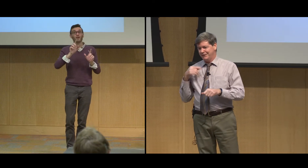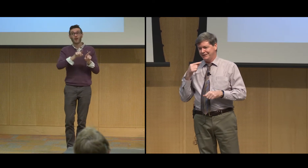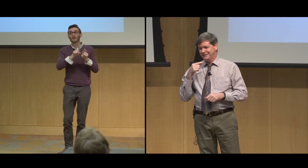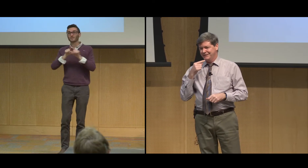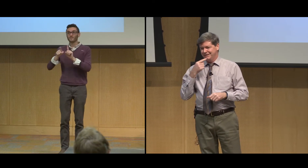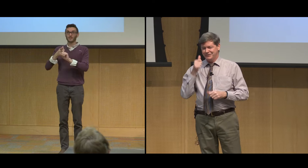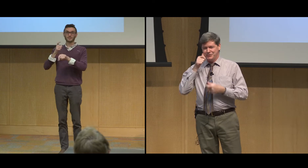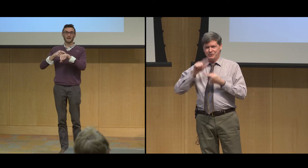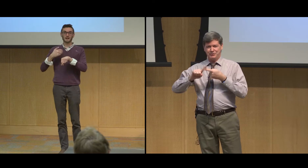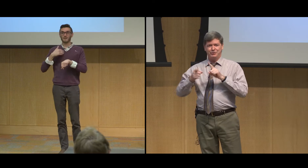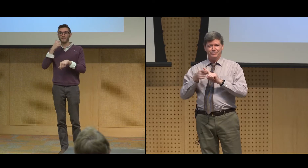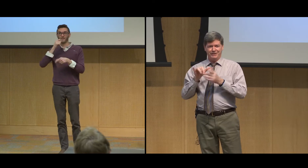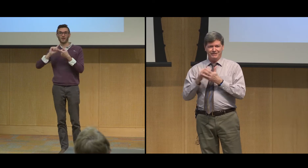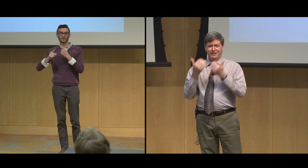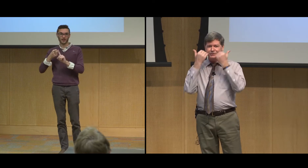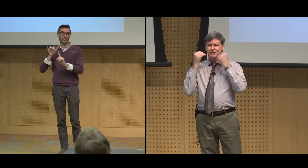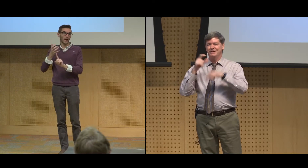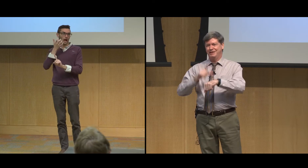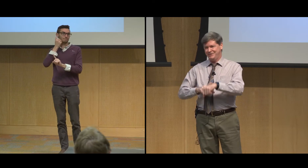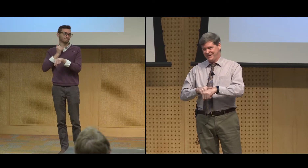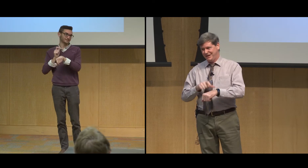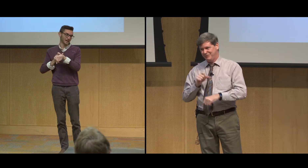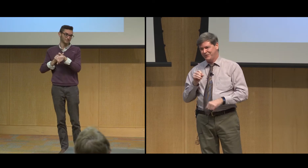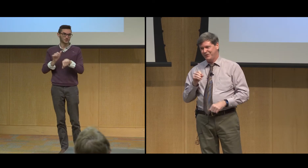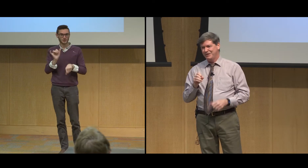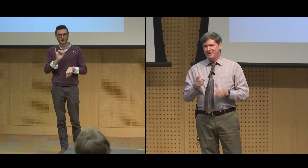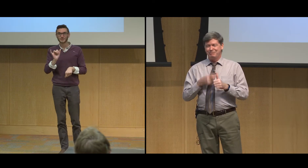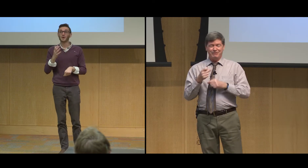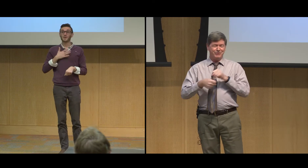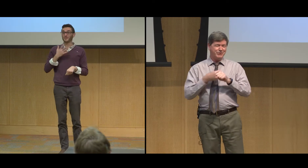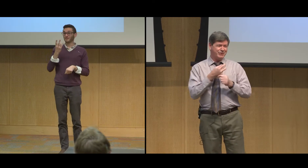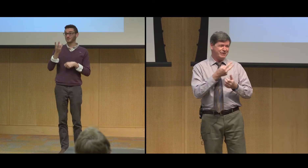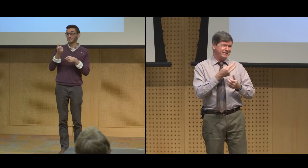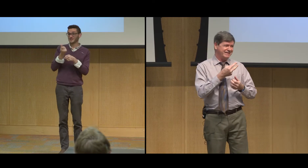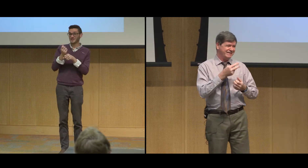I also, for the first time, had a serious girlfriend and that took a lot of time.